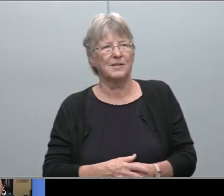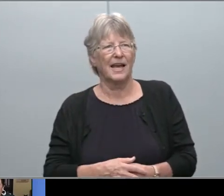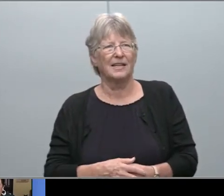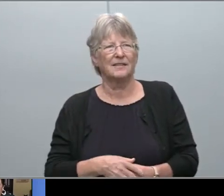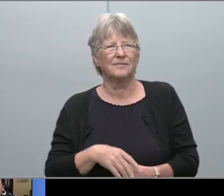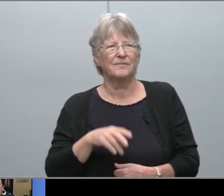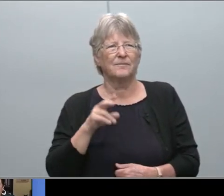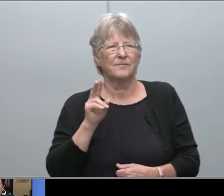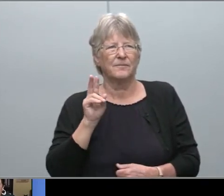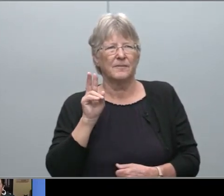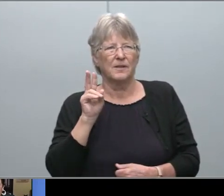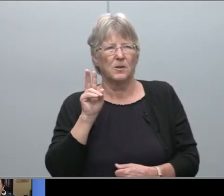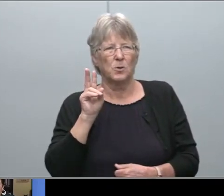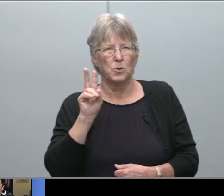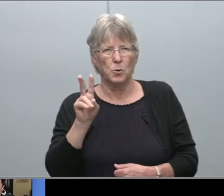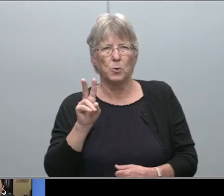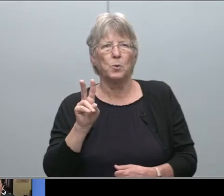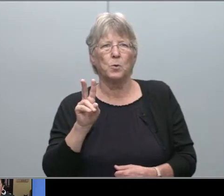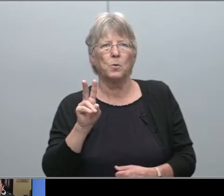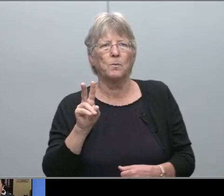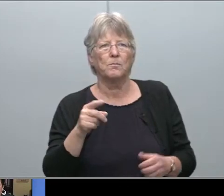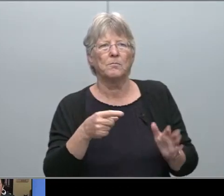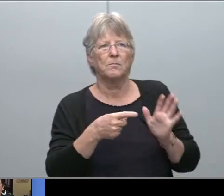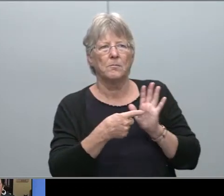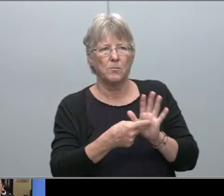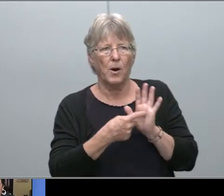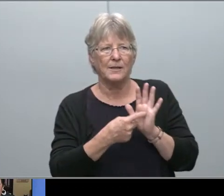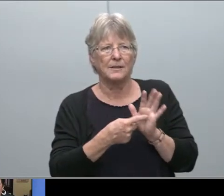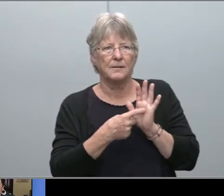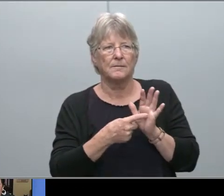We have Renee Arkus, and she's the Executive Director of Fiscal Services.